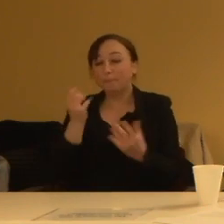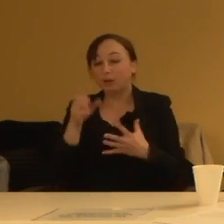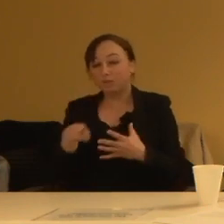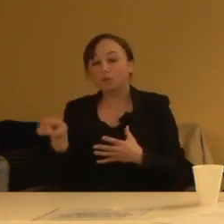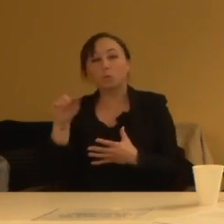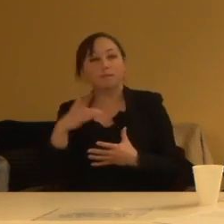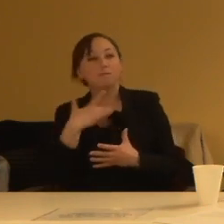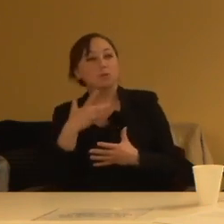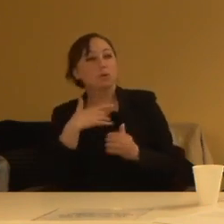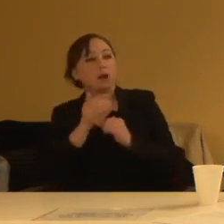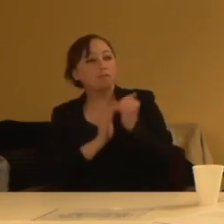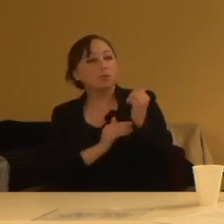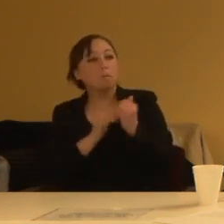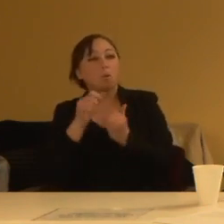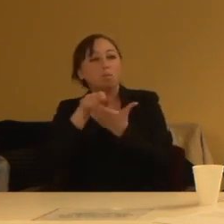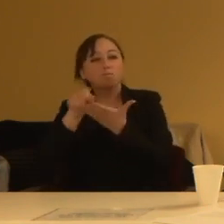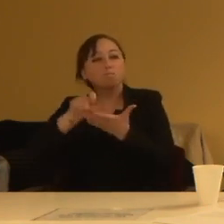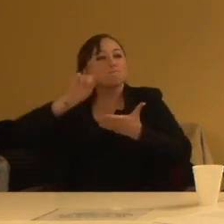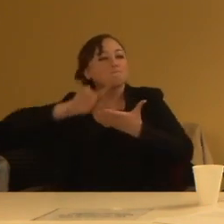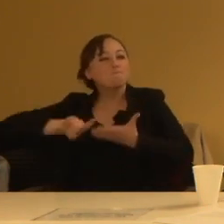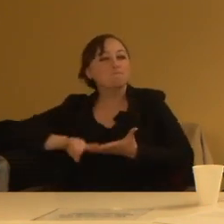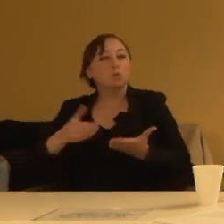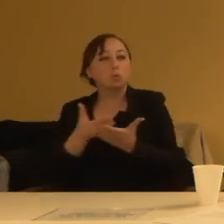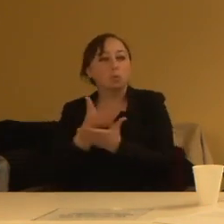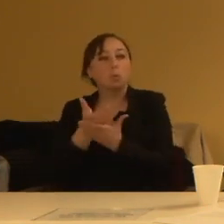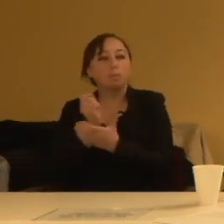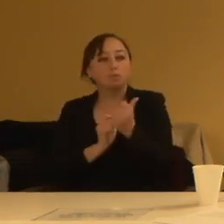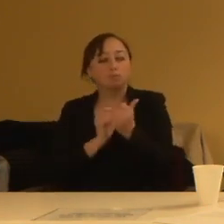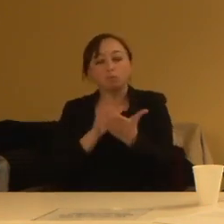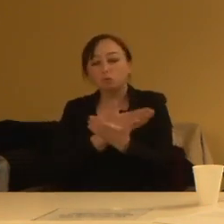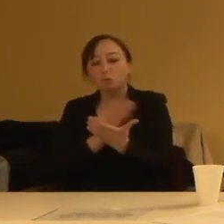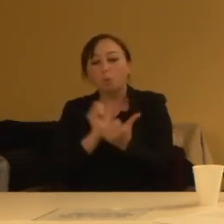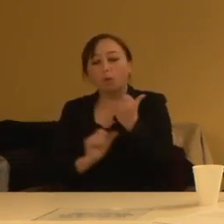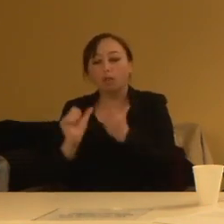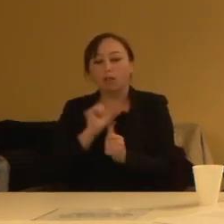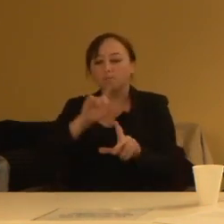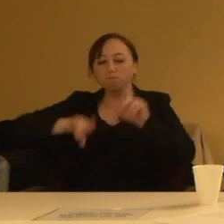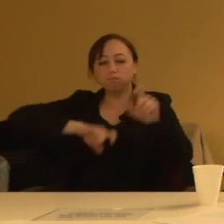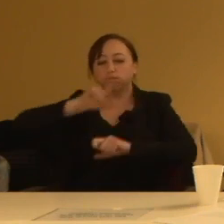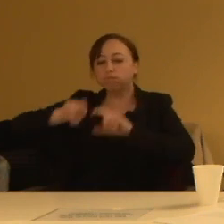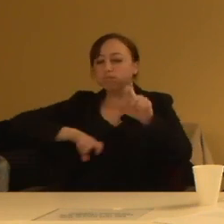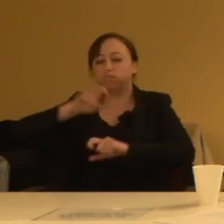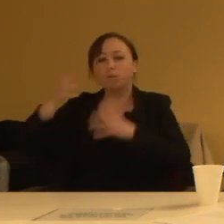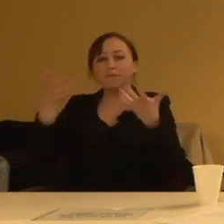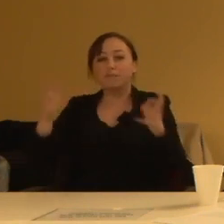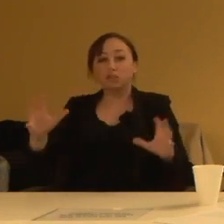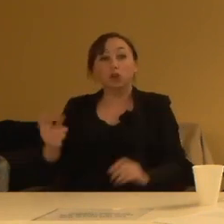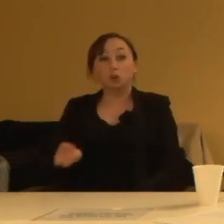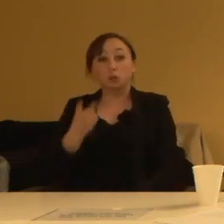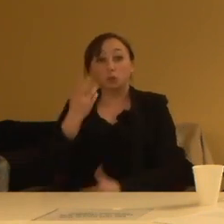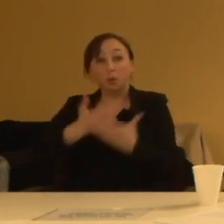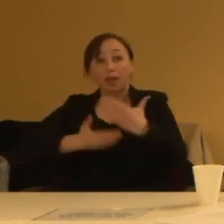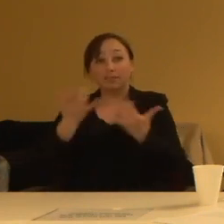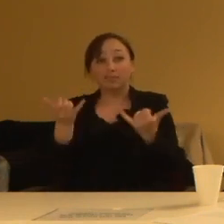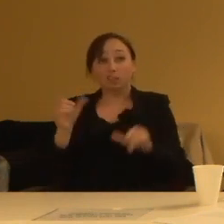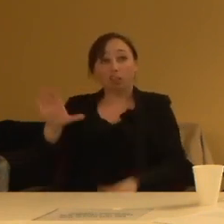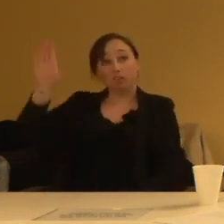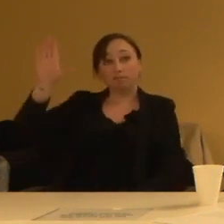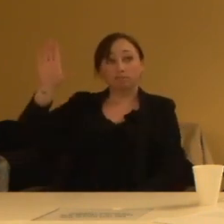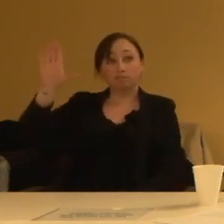dramaturging a new musical?" Like asking a bunch of questions. By the time she was done asking these questions, there were two hands left in that space.